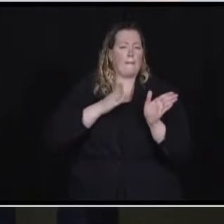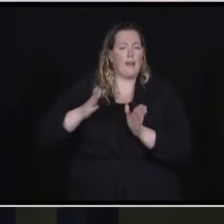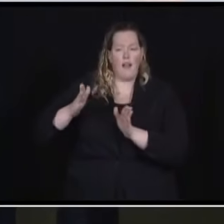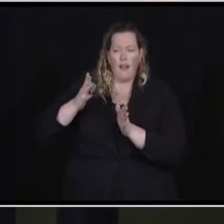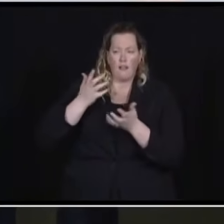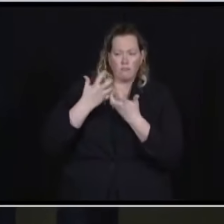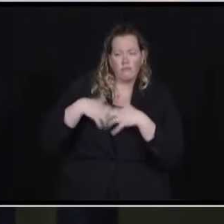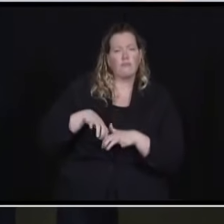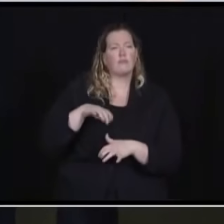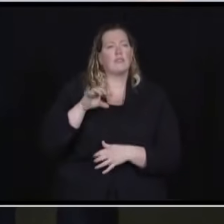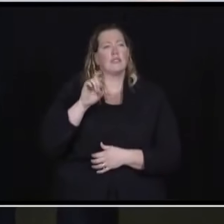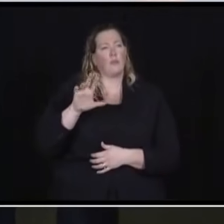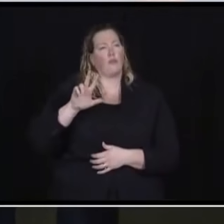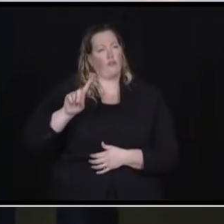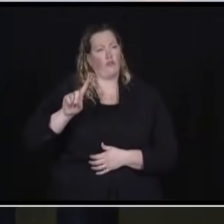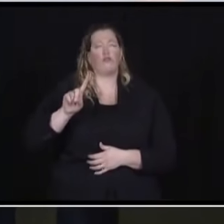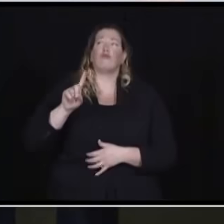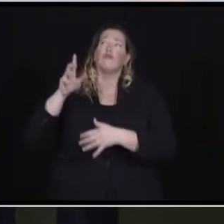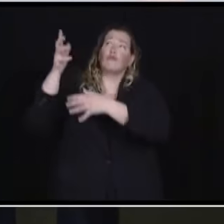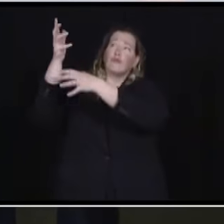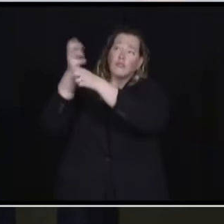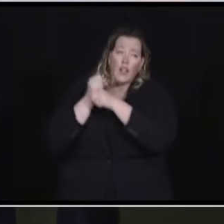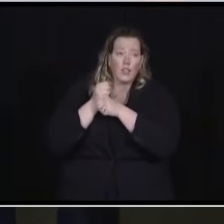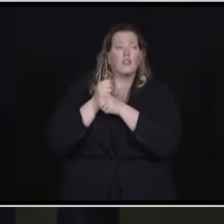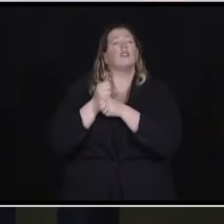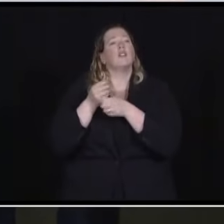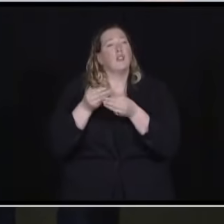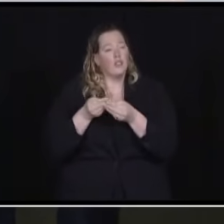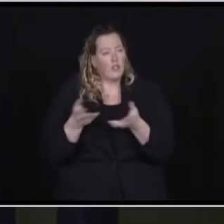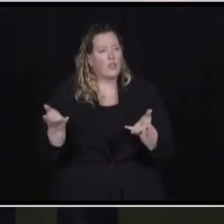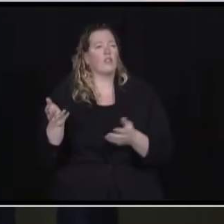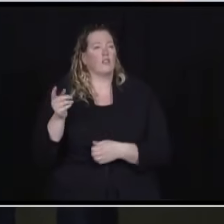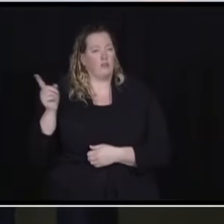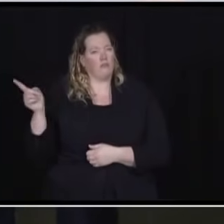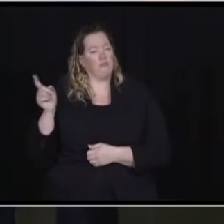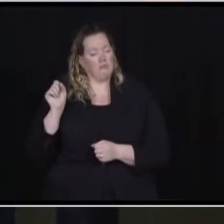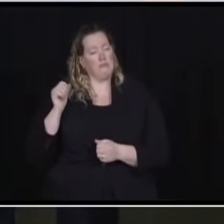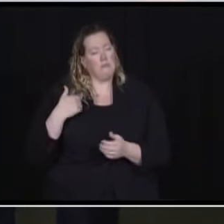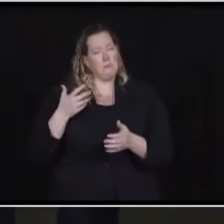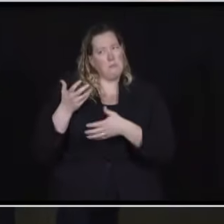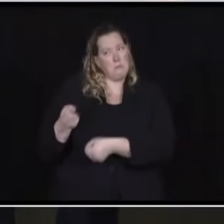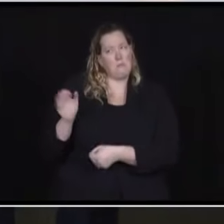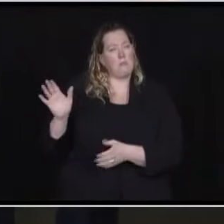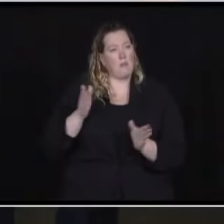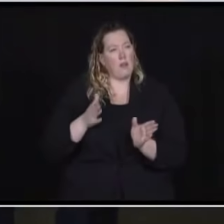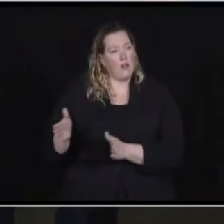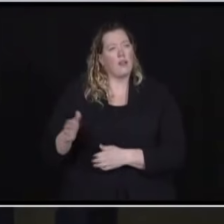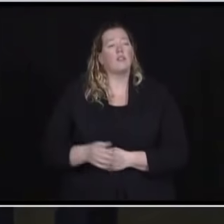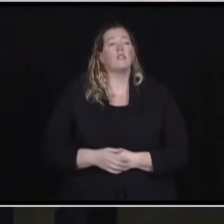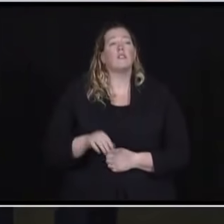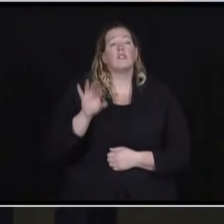Hillier says, this mission will be accomplished, there will be bumps in the road, but I have 100% confidence in Gen.